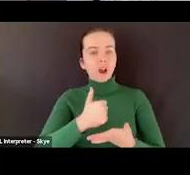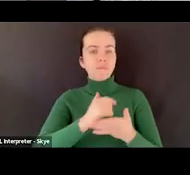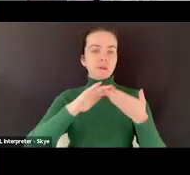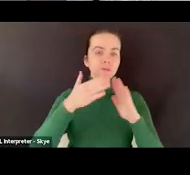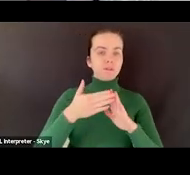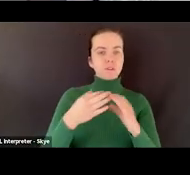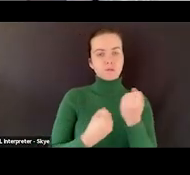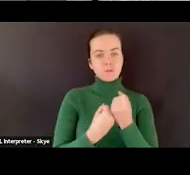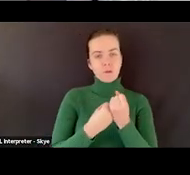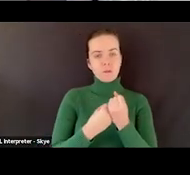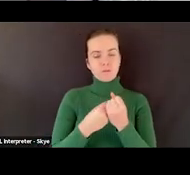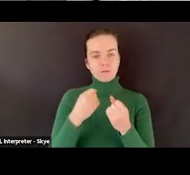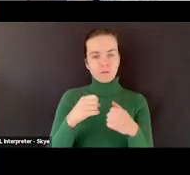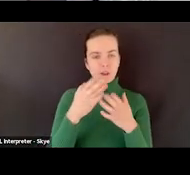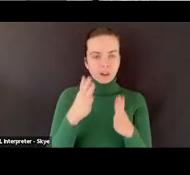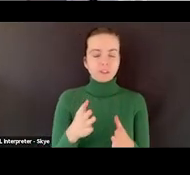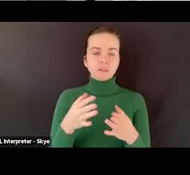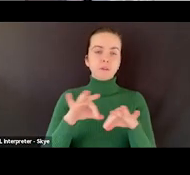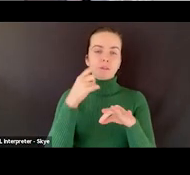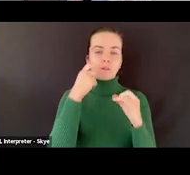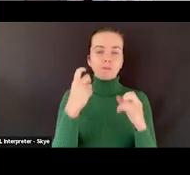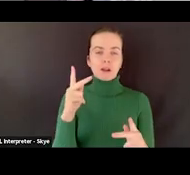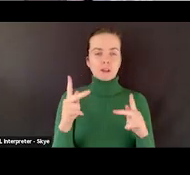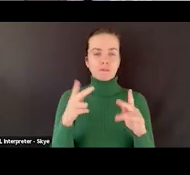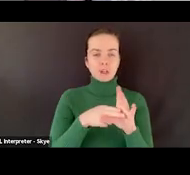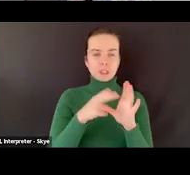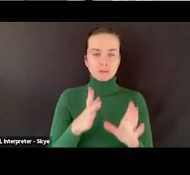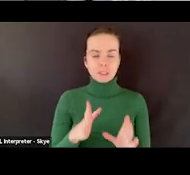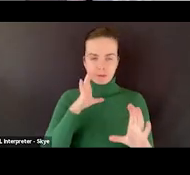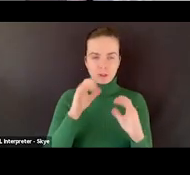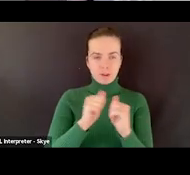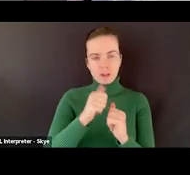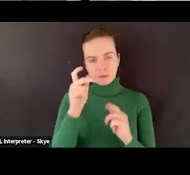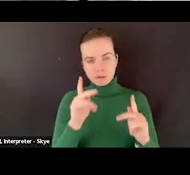It was important for many participants to communicate to others that there is help